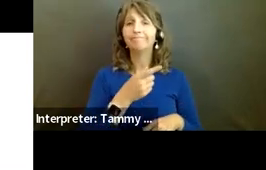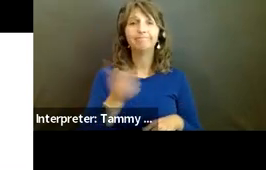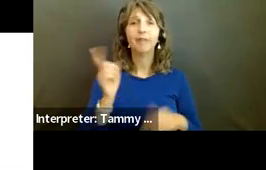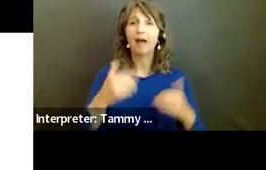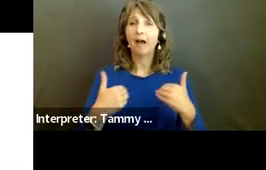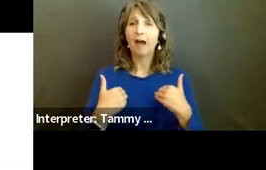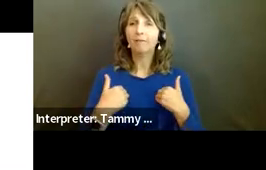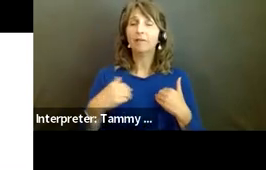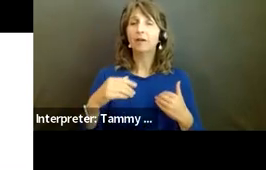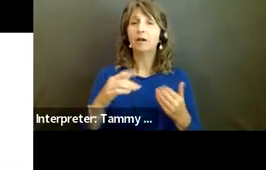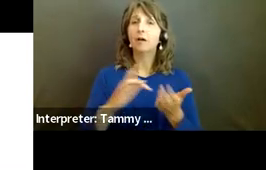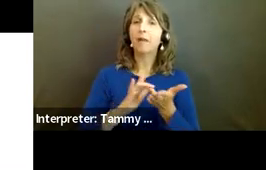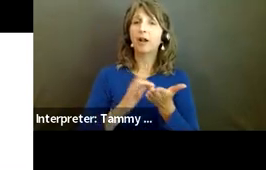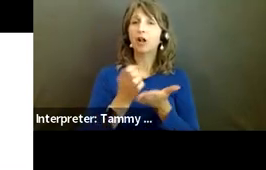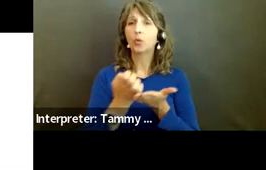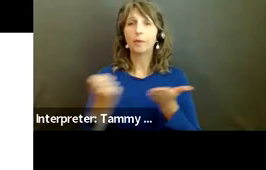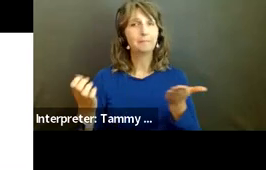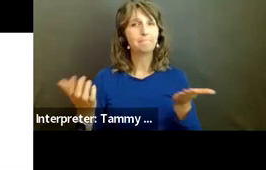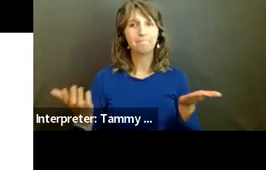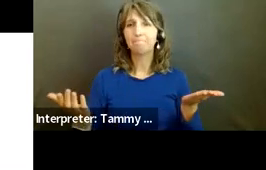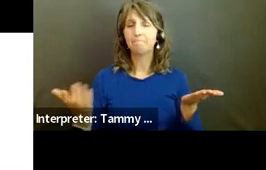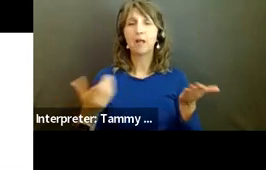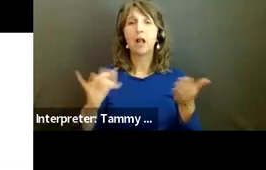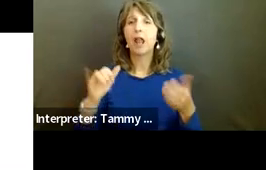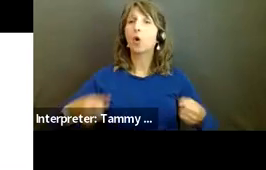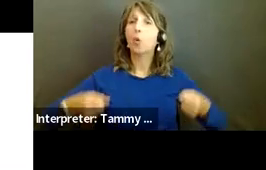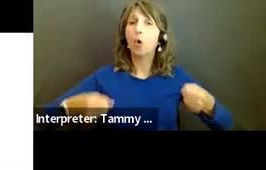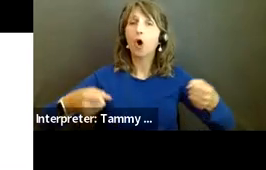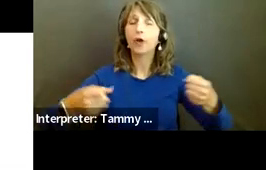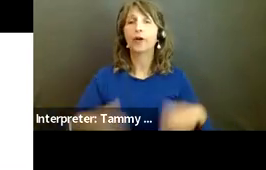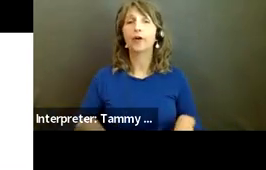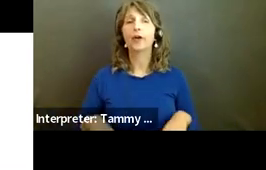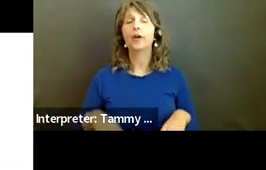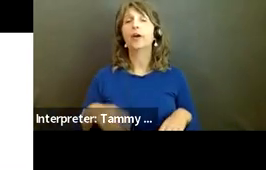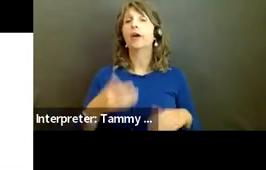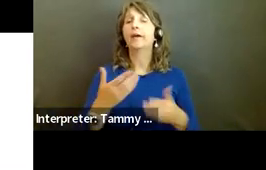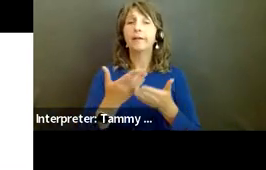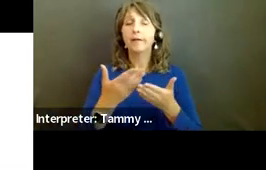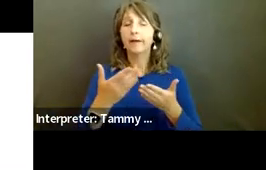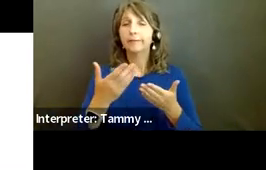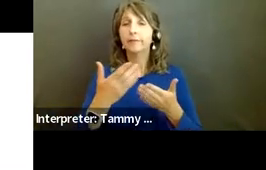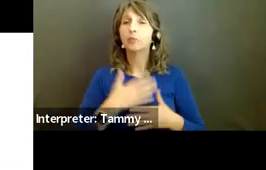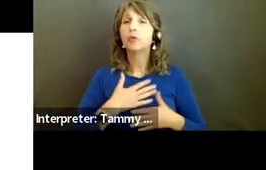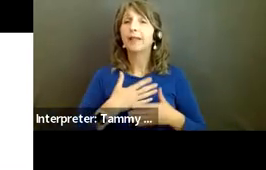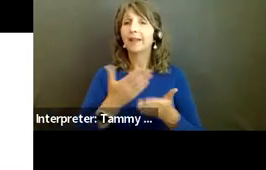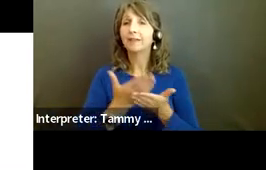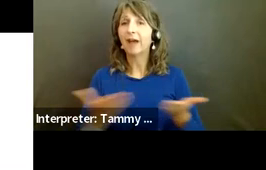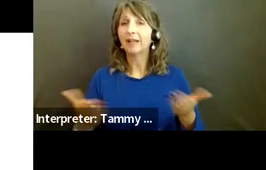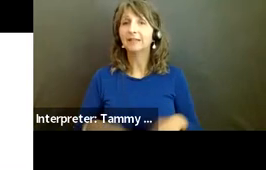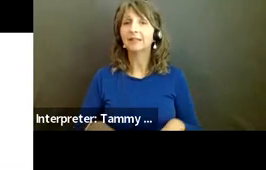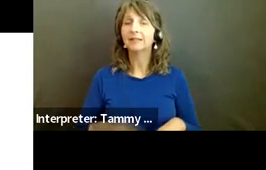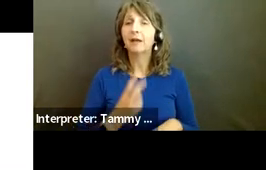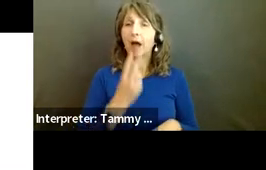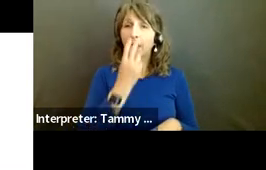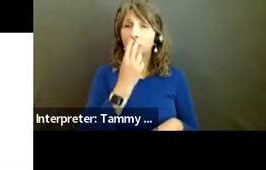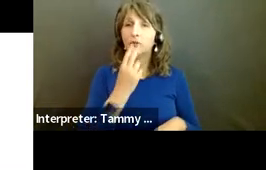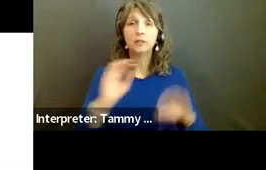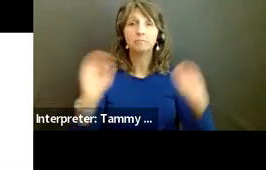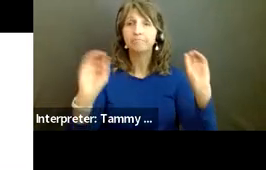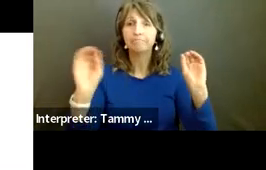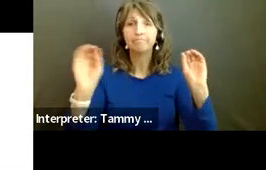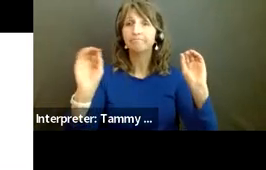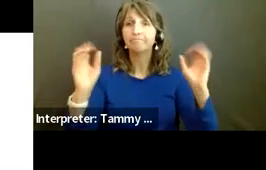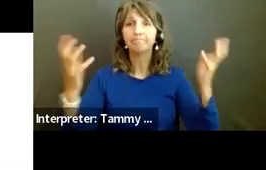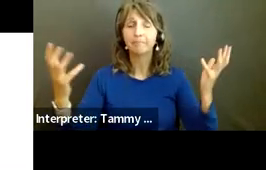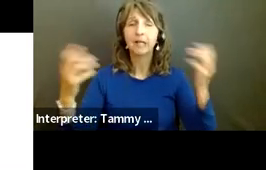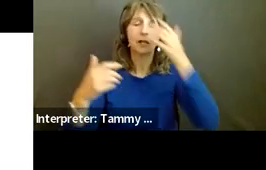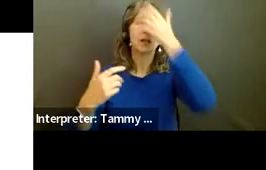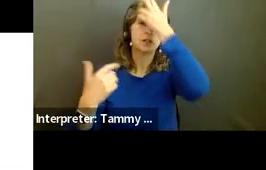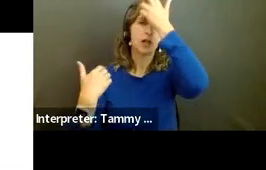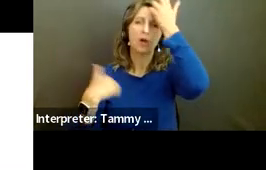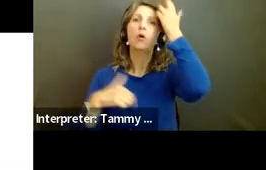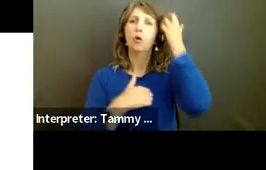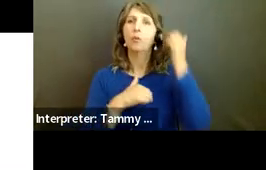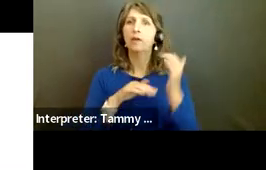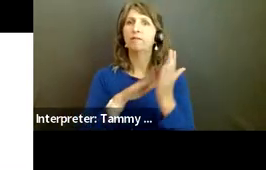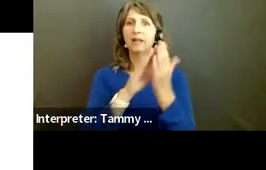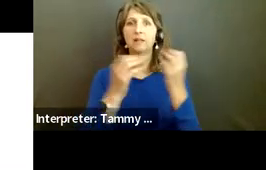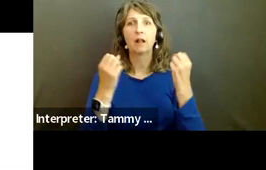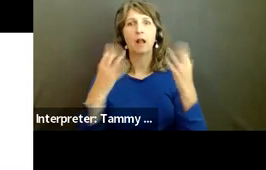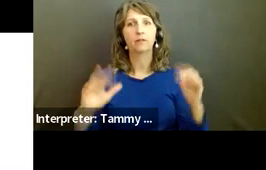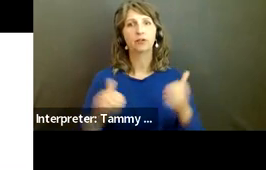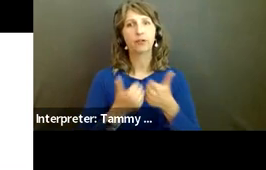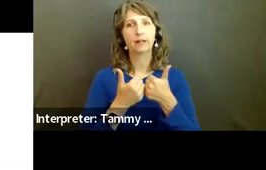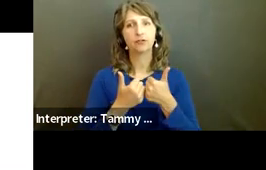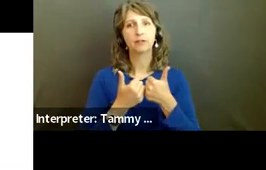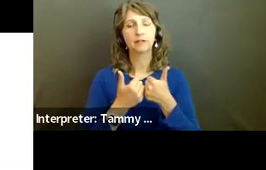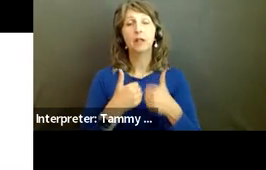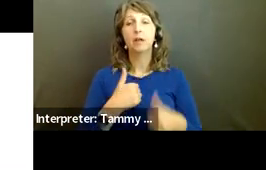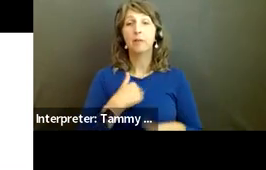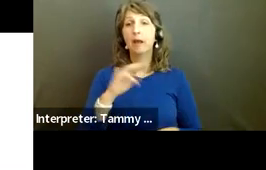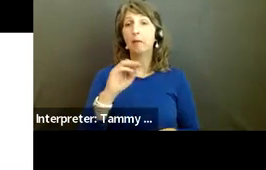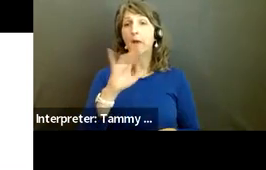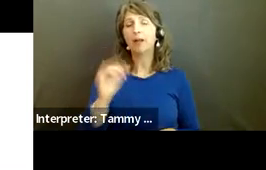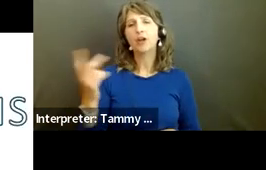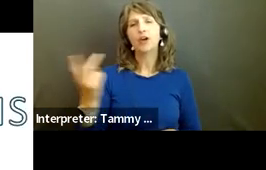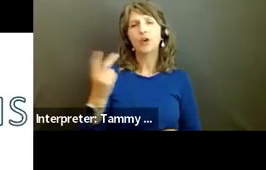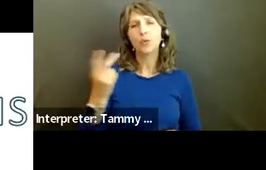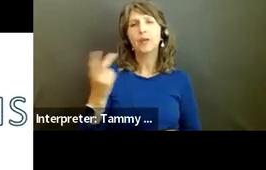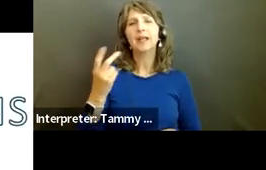So we were faced with a particular, We were faced with a lot of challenges and Molly and I were able to navigate those, to the best of our ability.